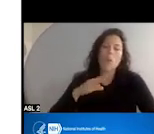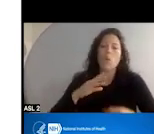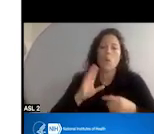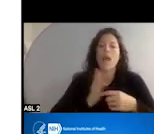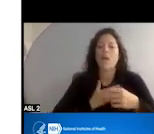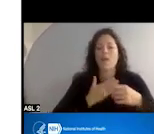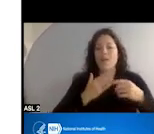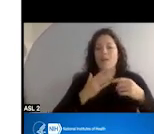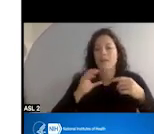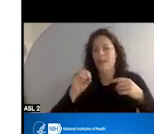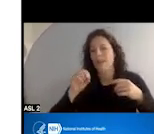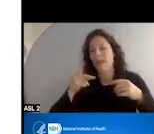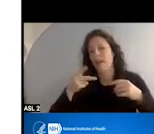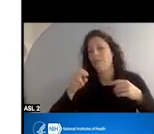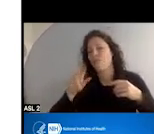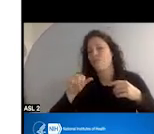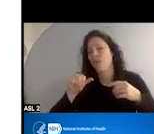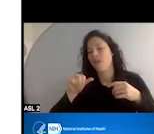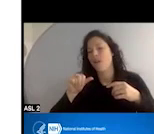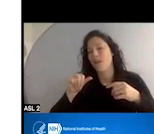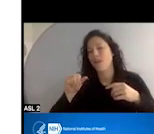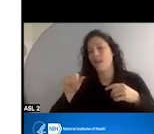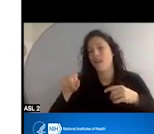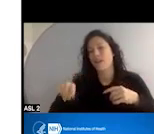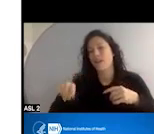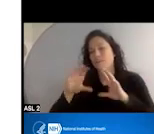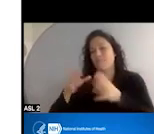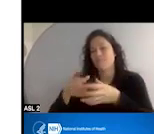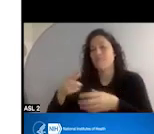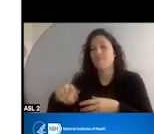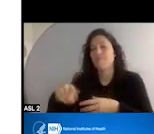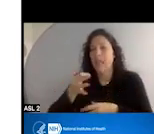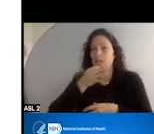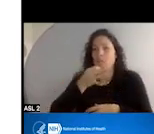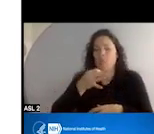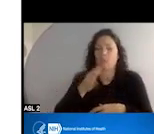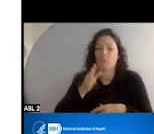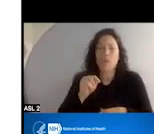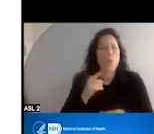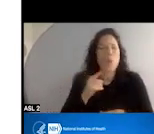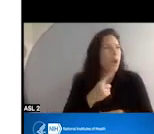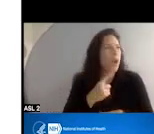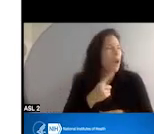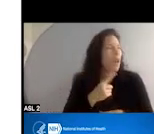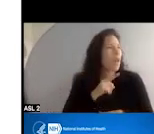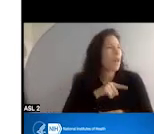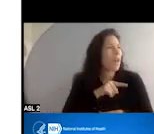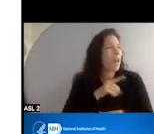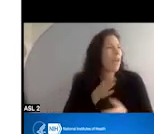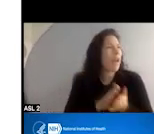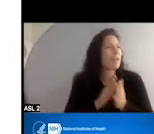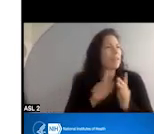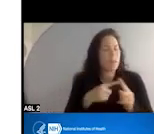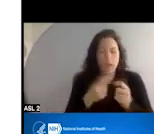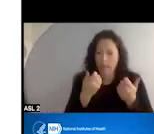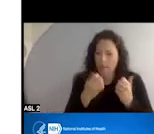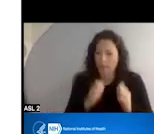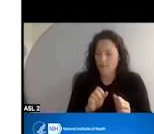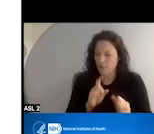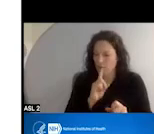are really the experts there on the budgets. But one piece was asking about how effort should be devoted and accounted for